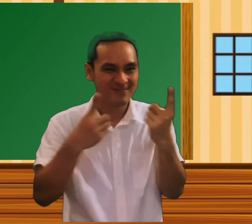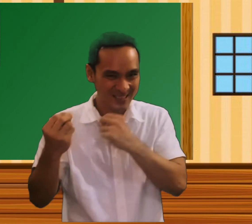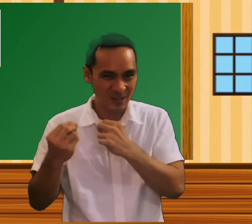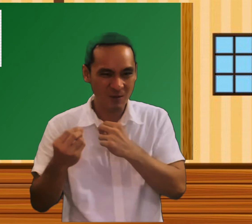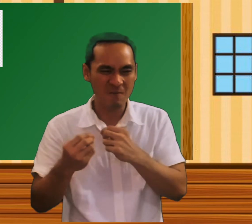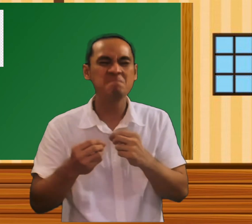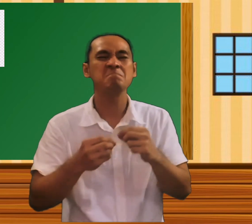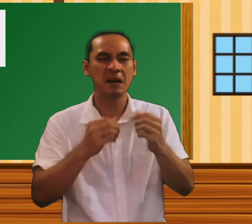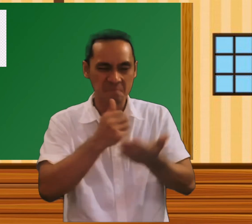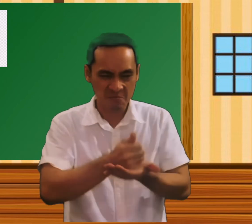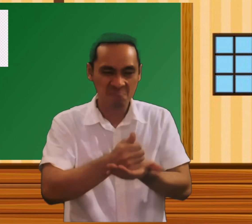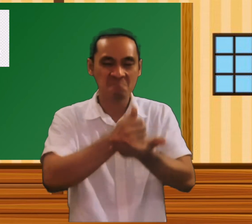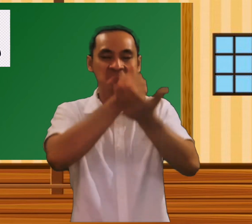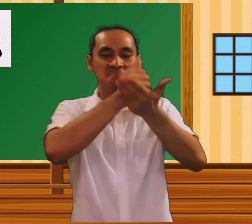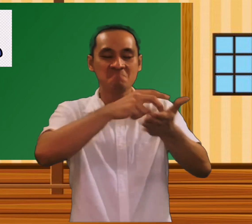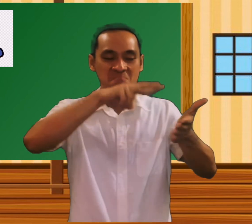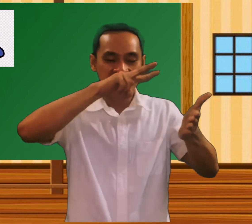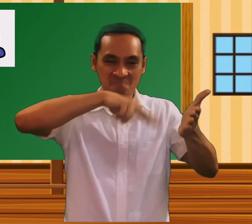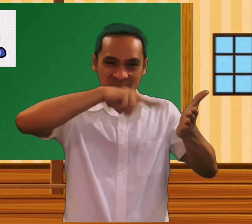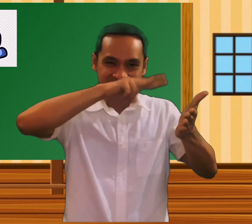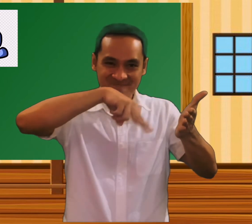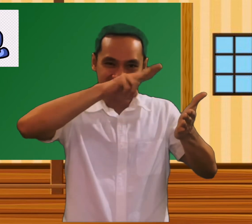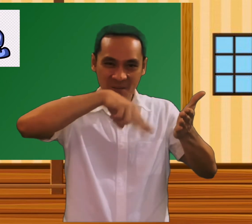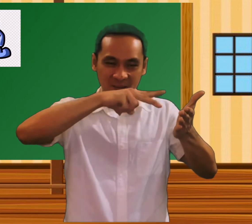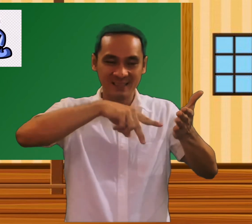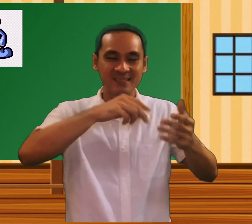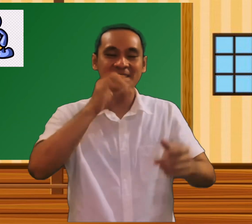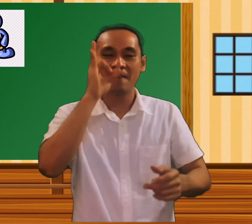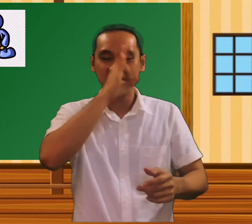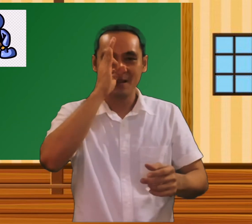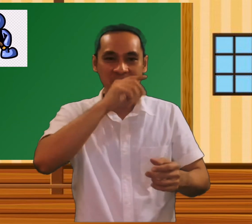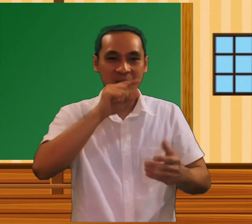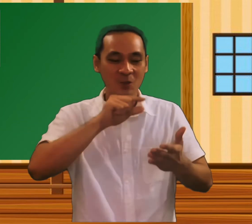their literacy in filipino written eb vocabularies